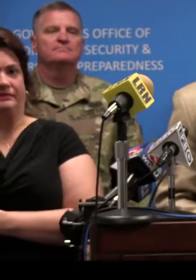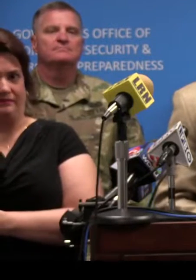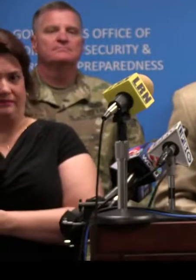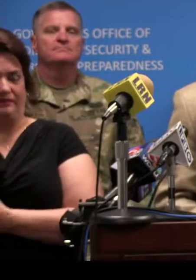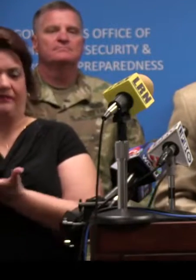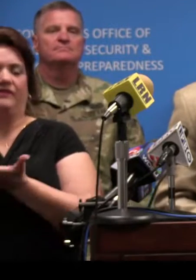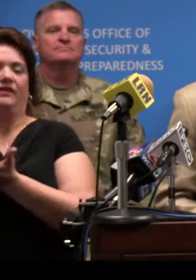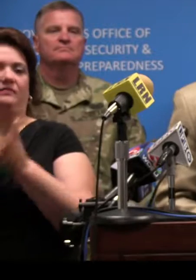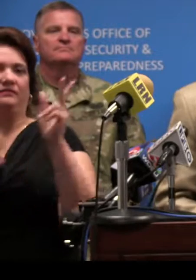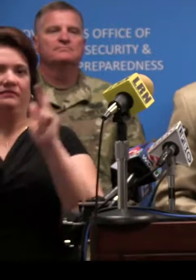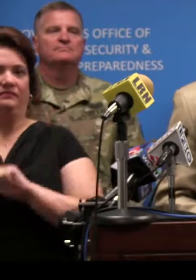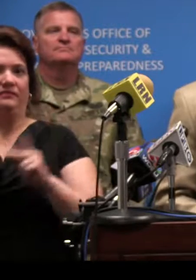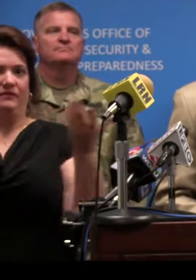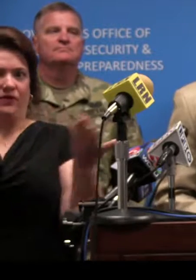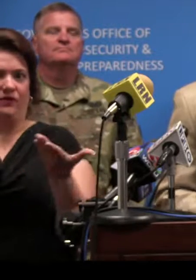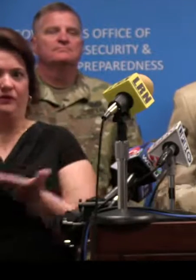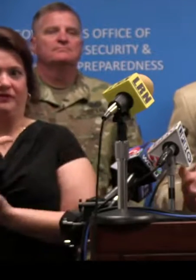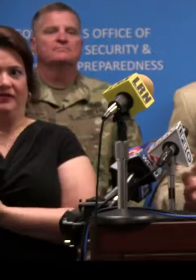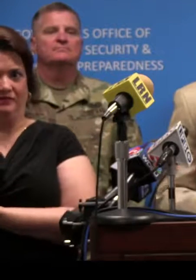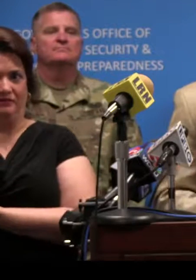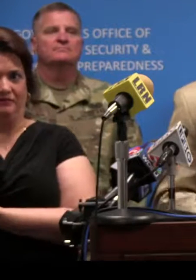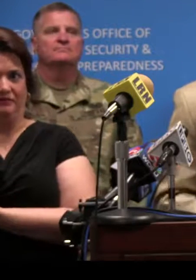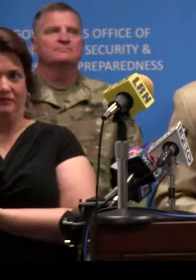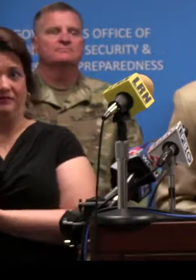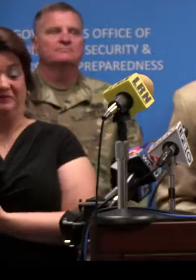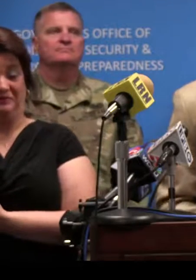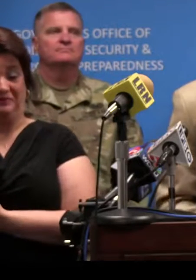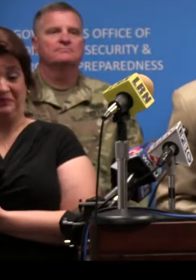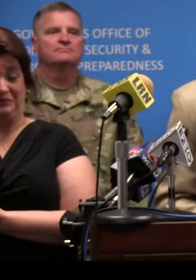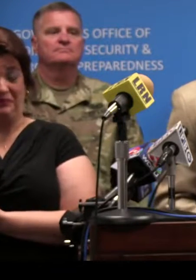here in Louisiana as you all know this has been a major storm event with a